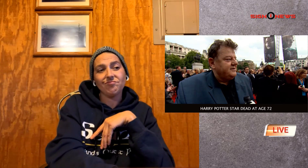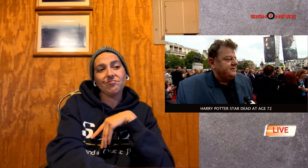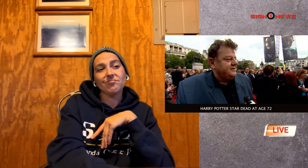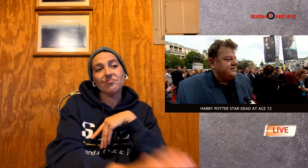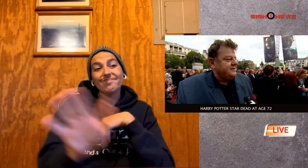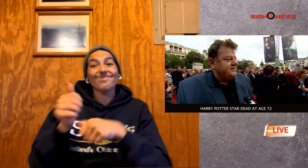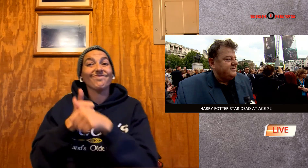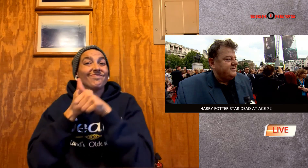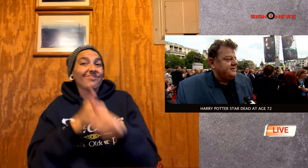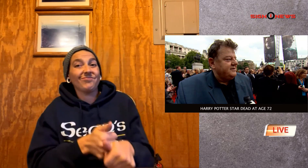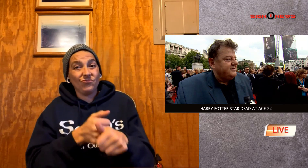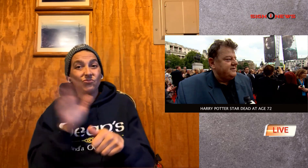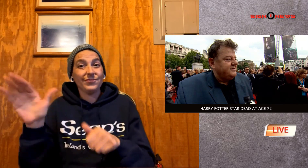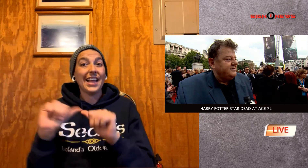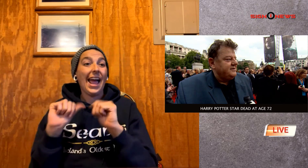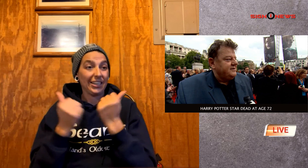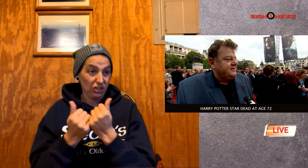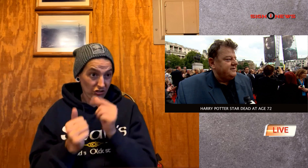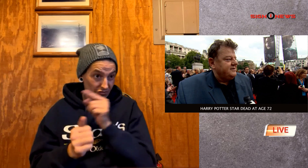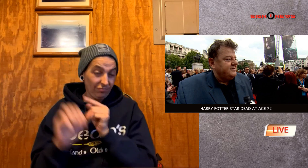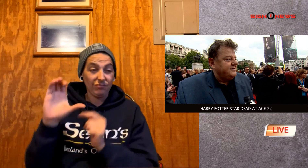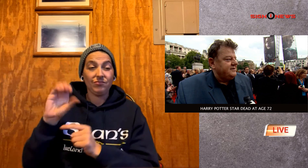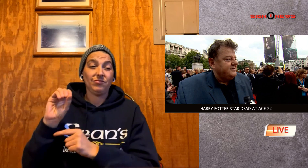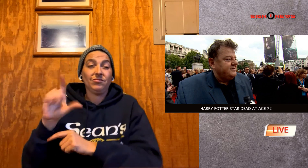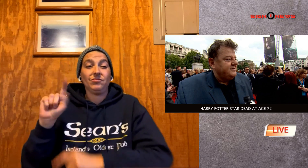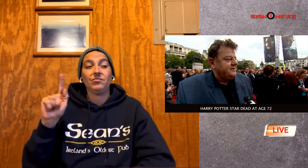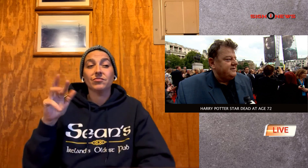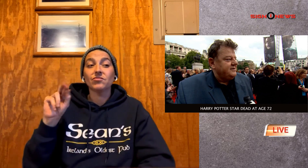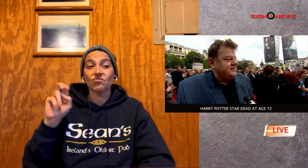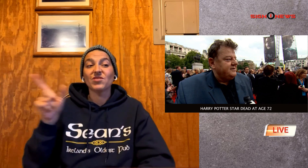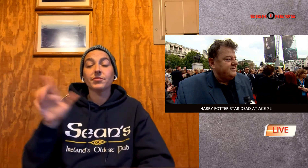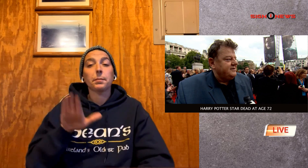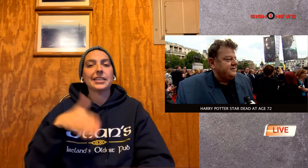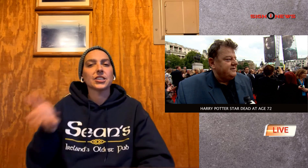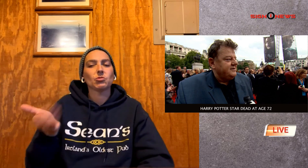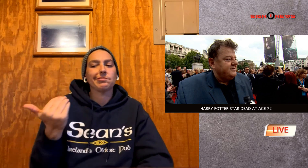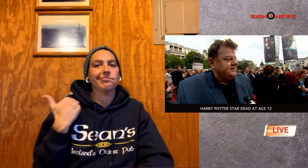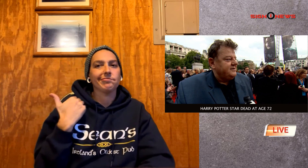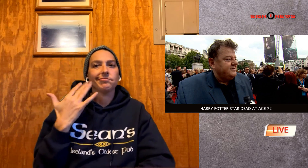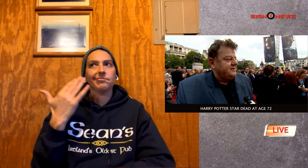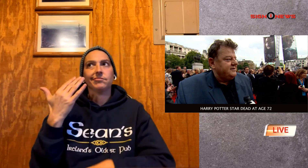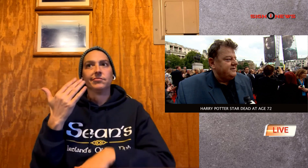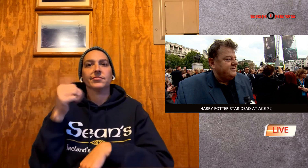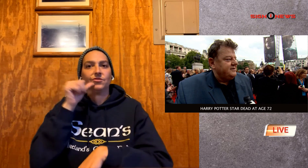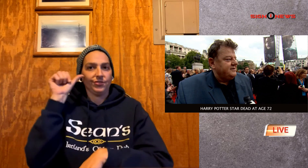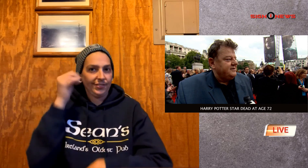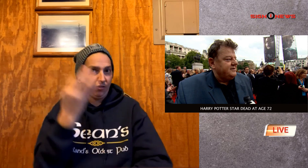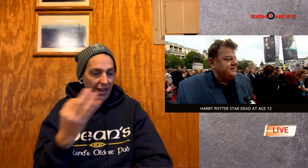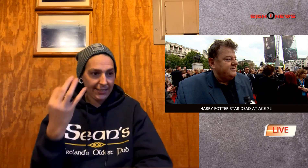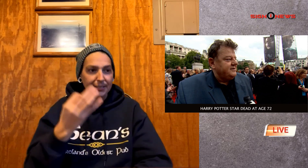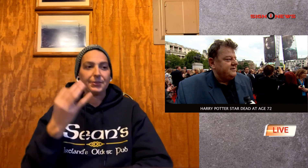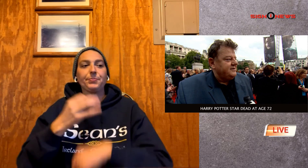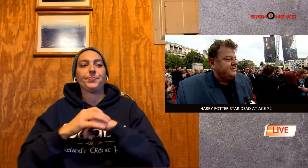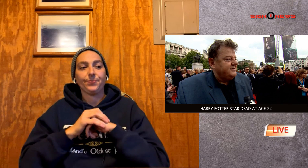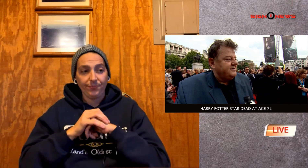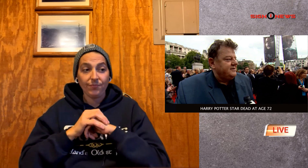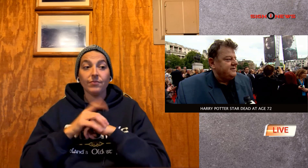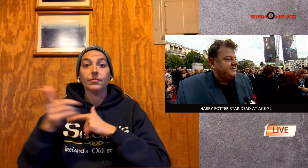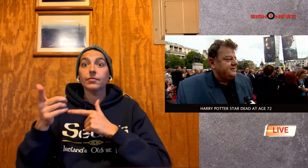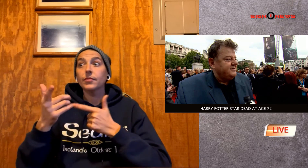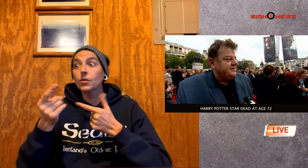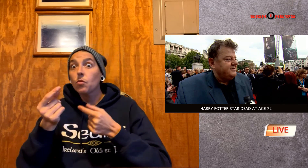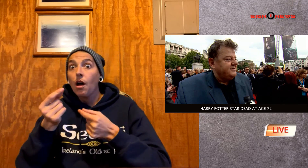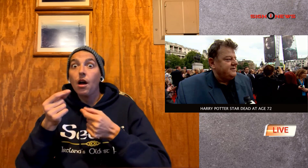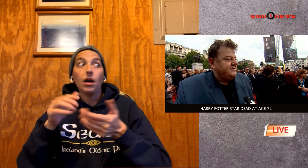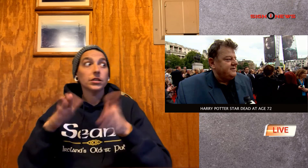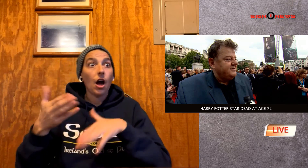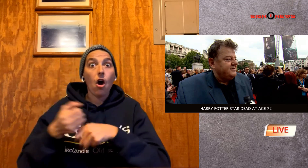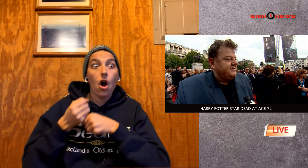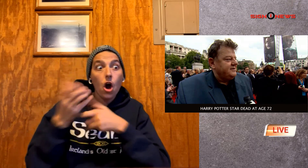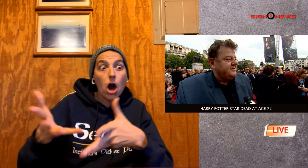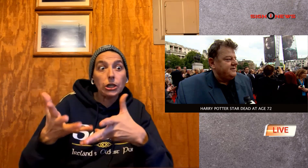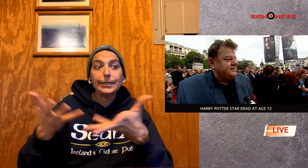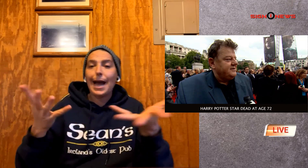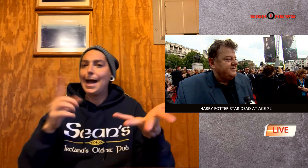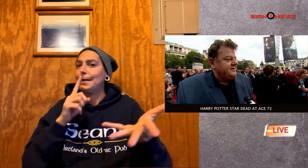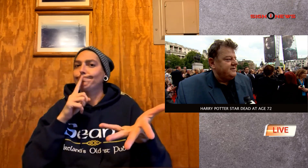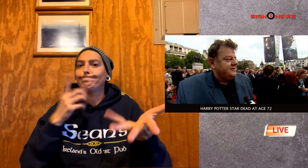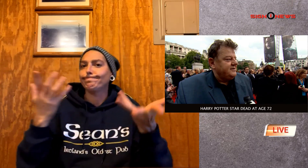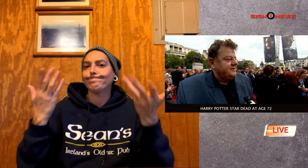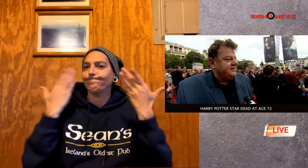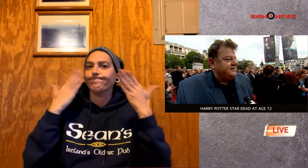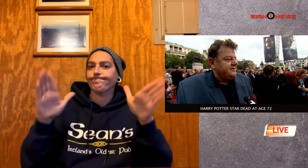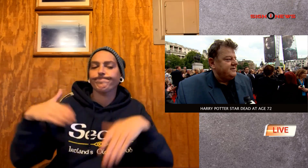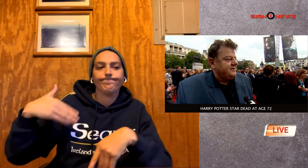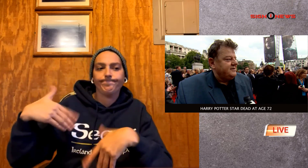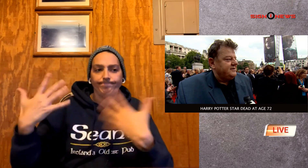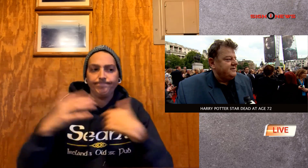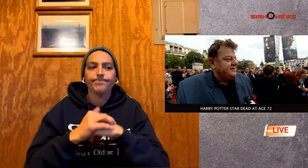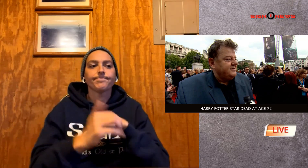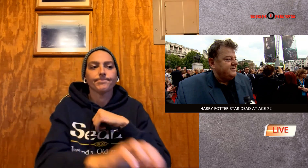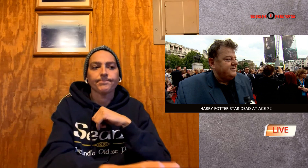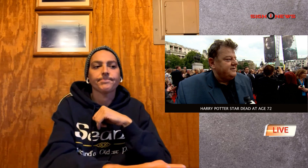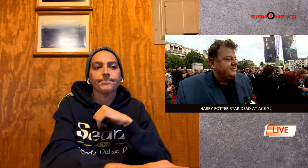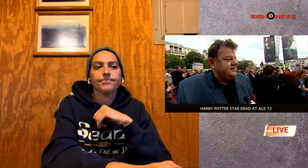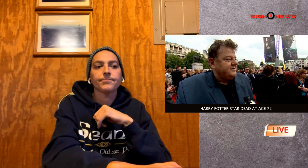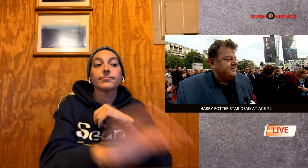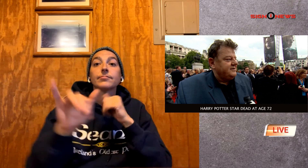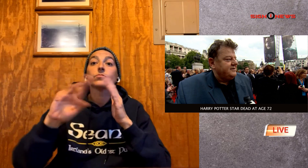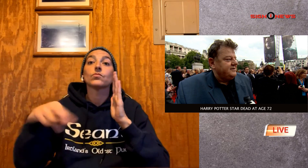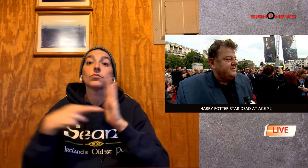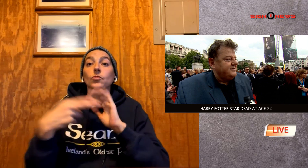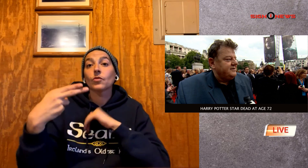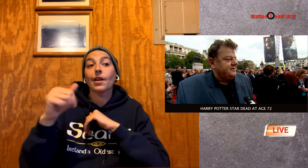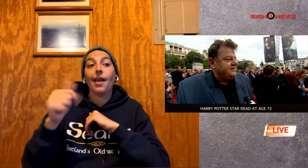according to his agent Coltrane passed away on Friday no cause of death was given